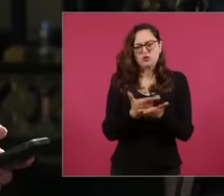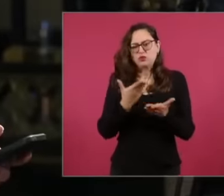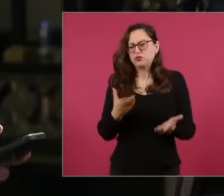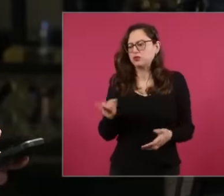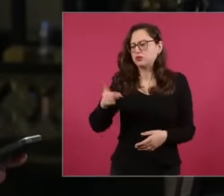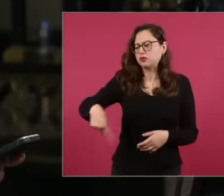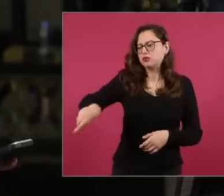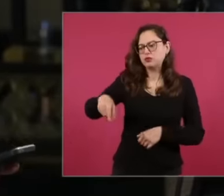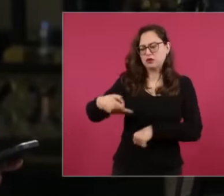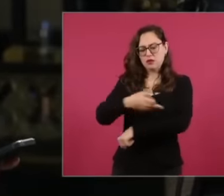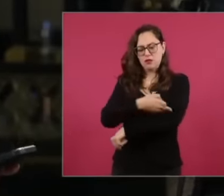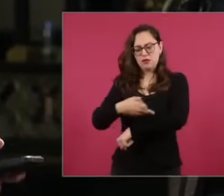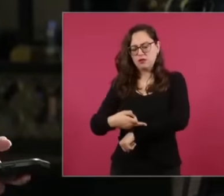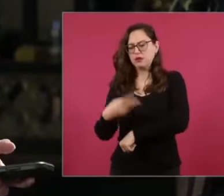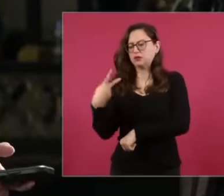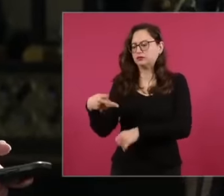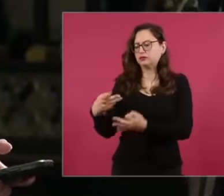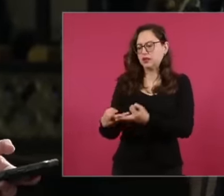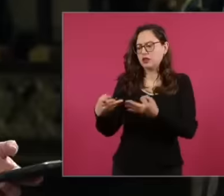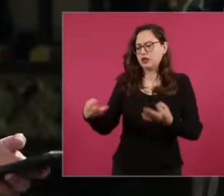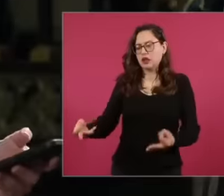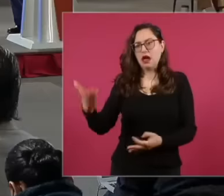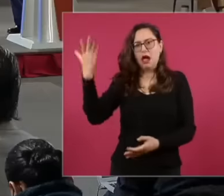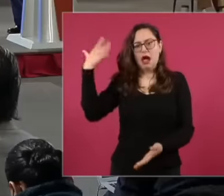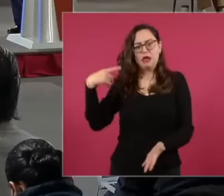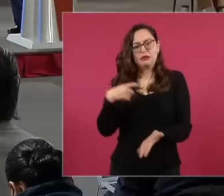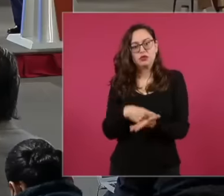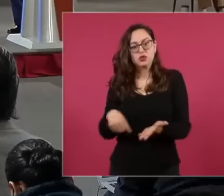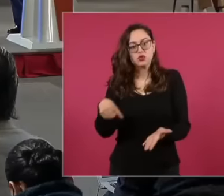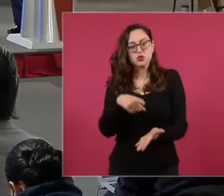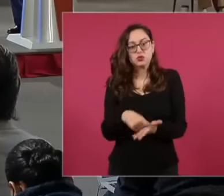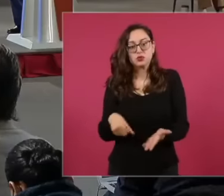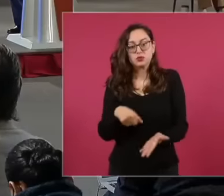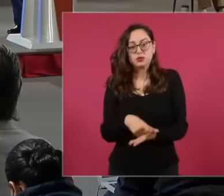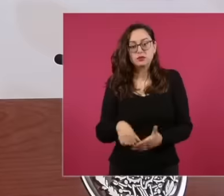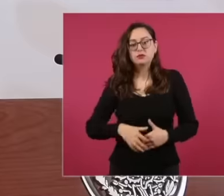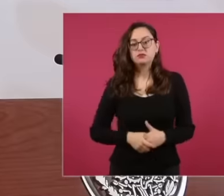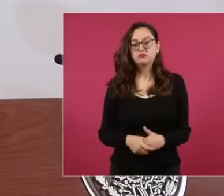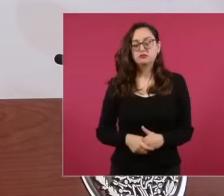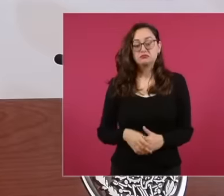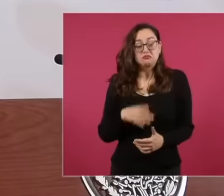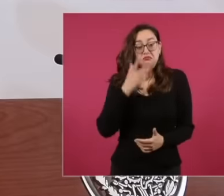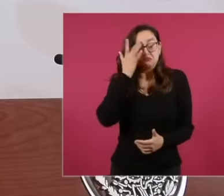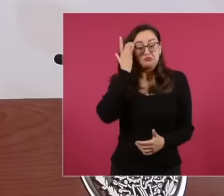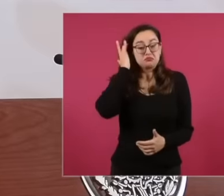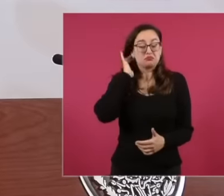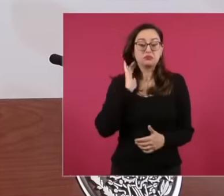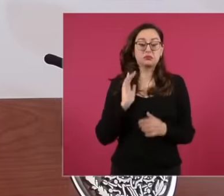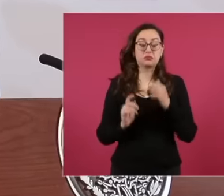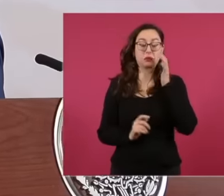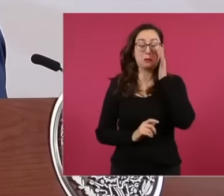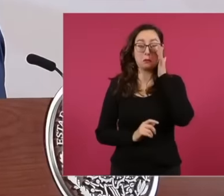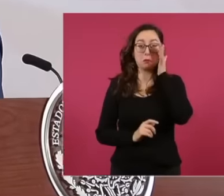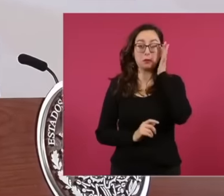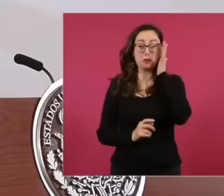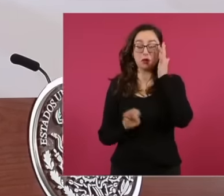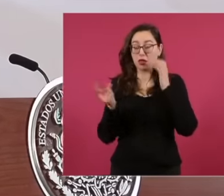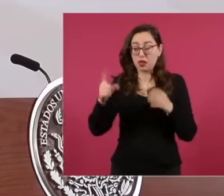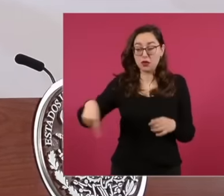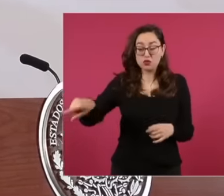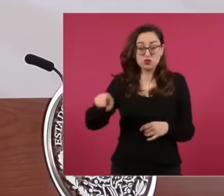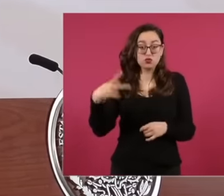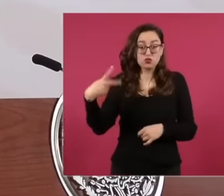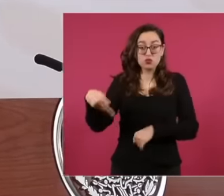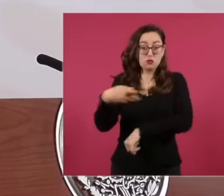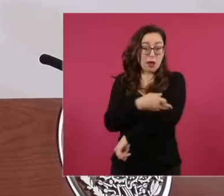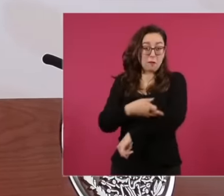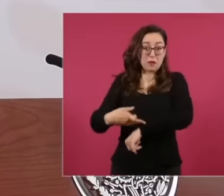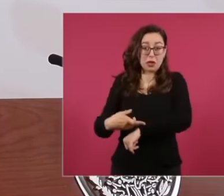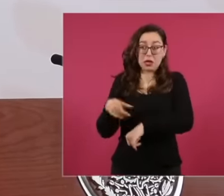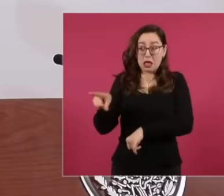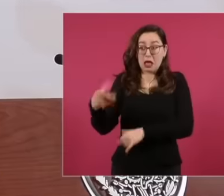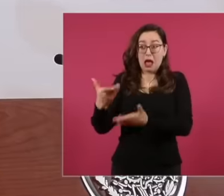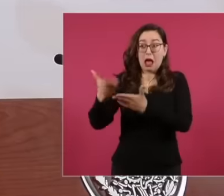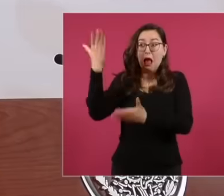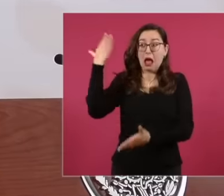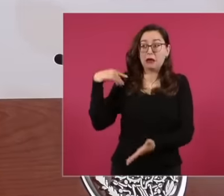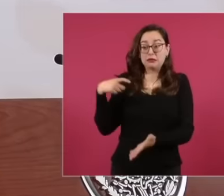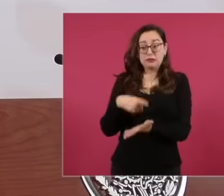of expensive properties now of the family of the personal but you do not treat the case like this